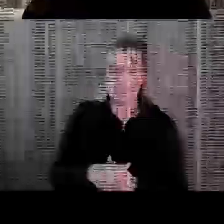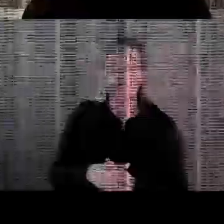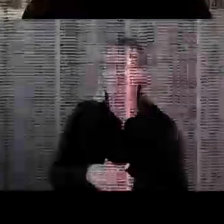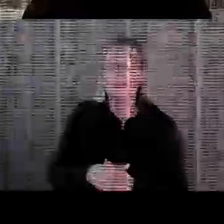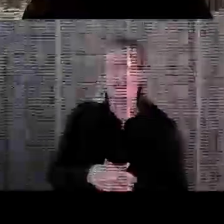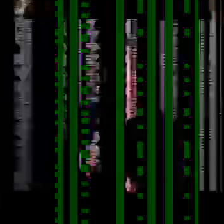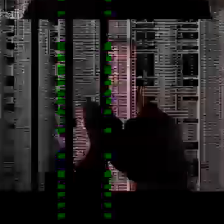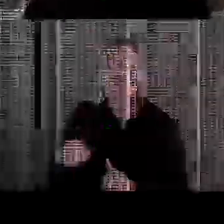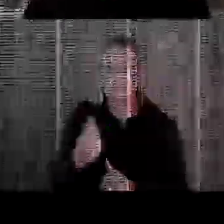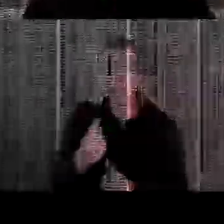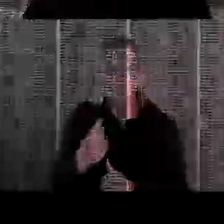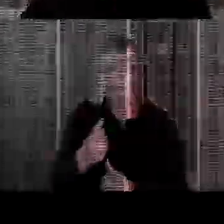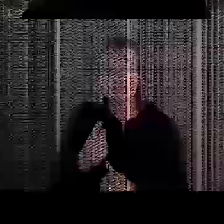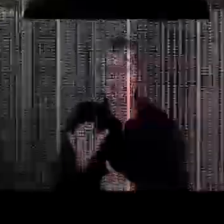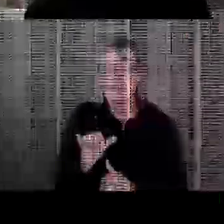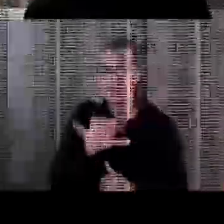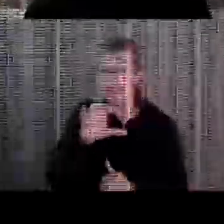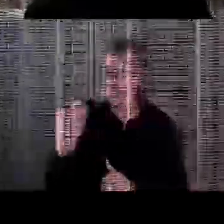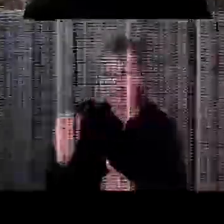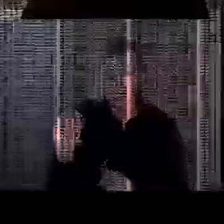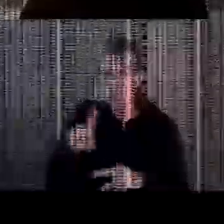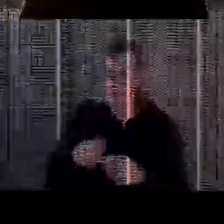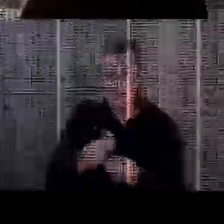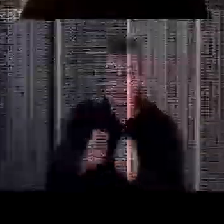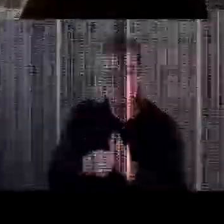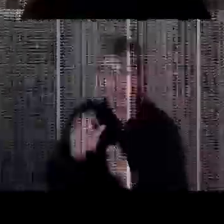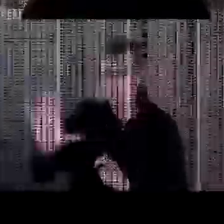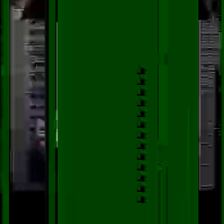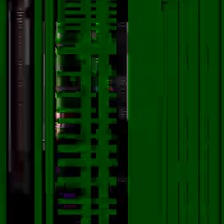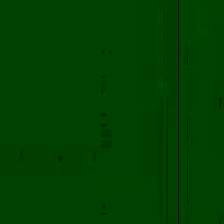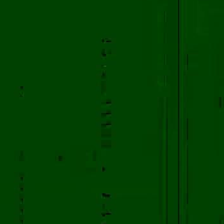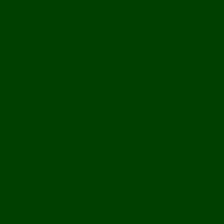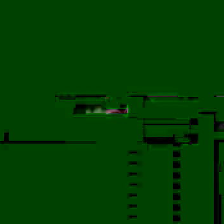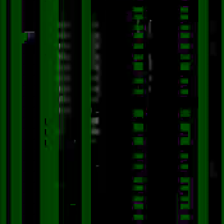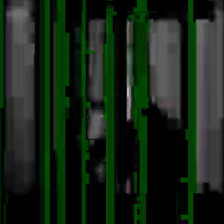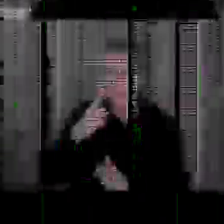as obviously, the company cannot change their corporate colors because of this one bit of